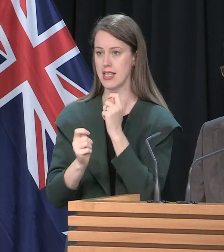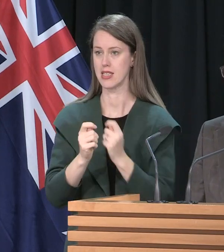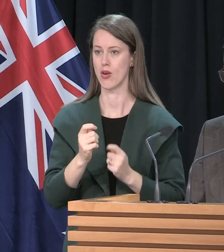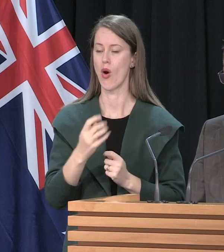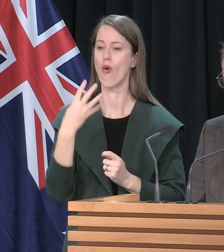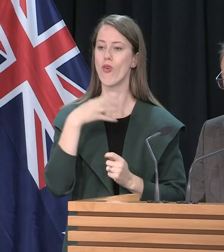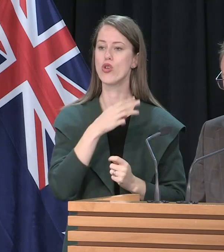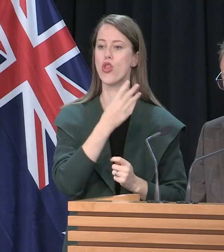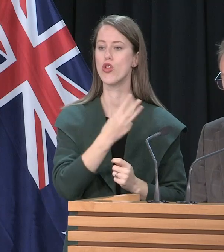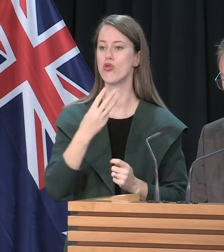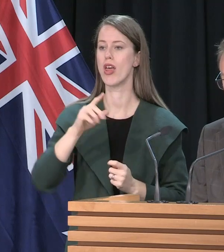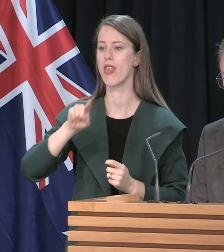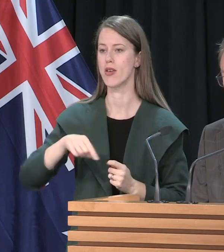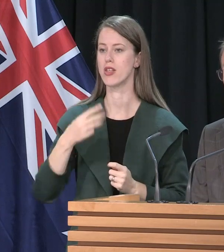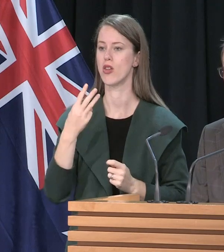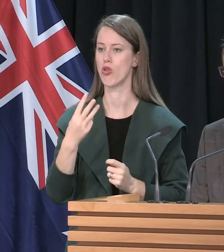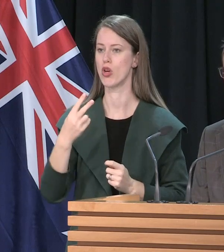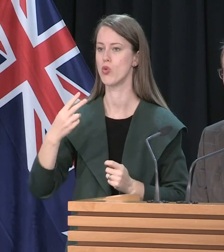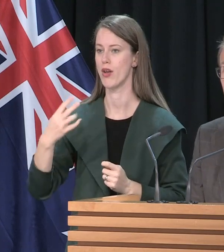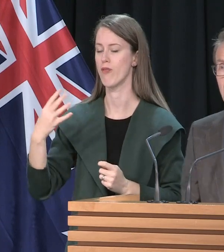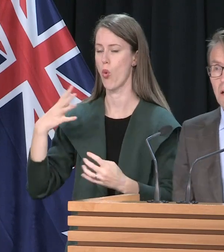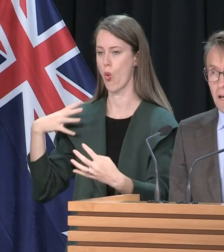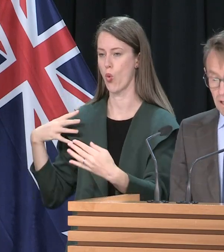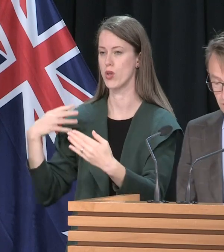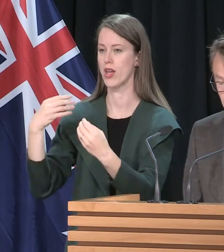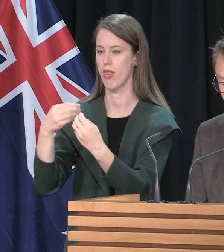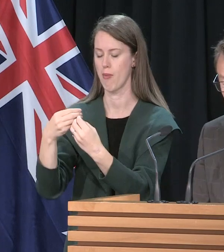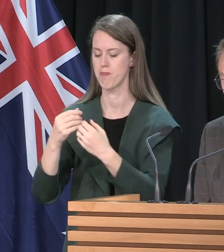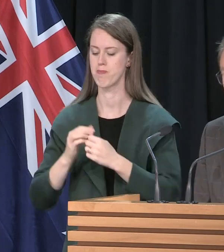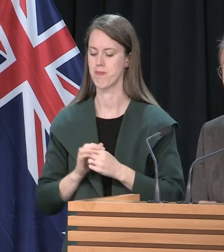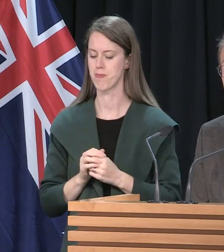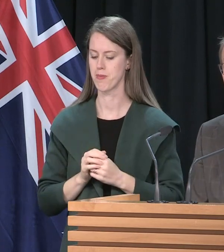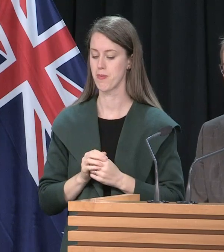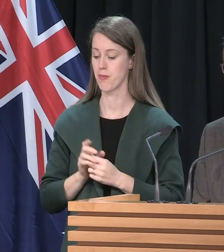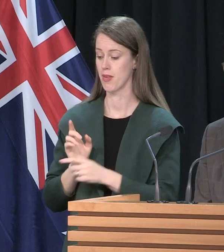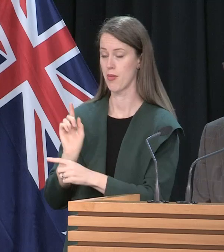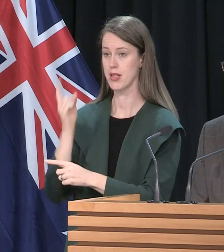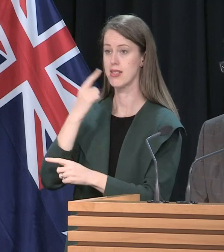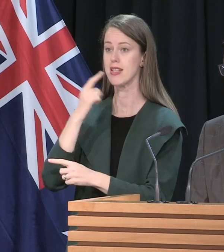testing. Total number of tests